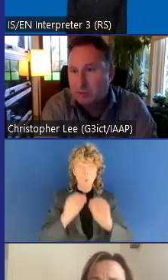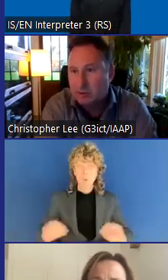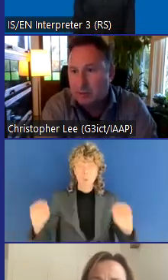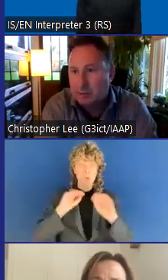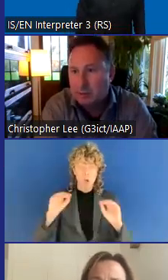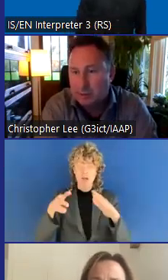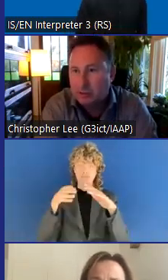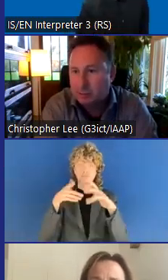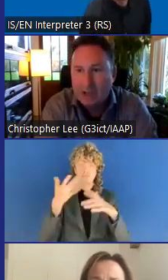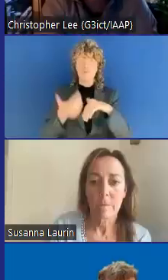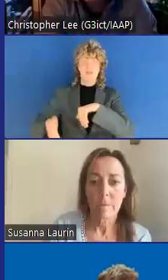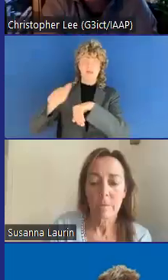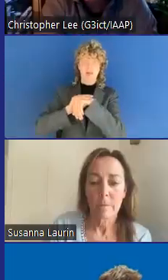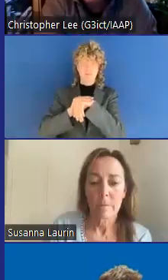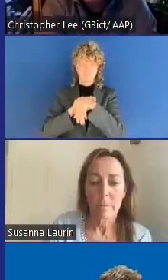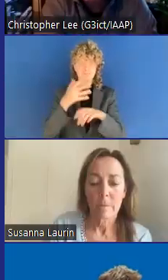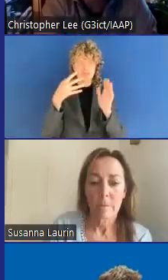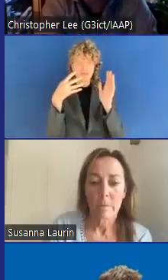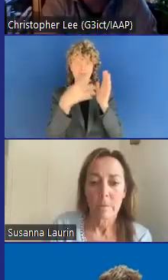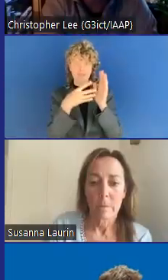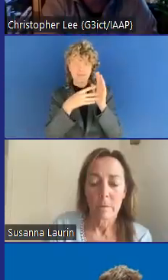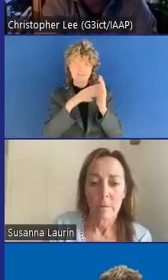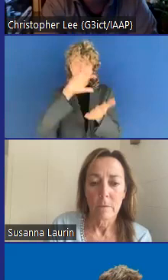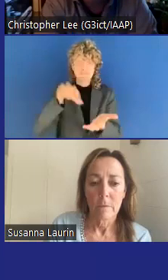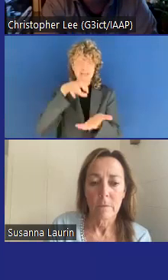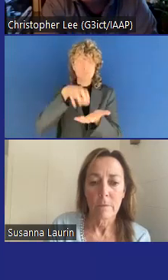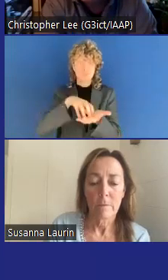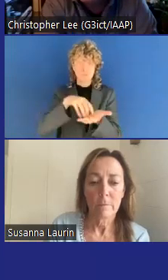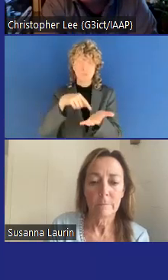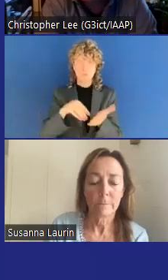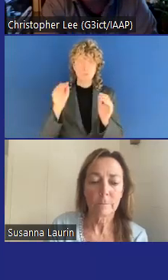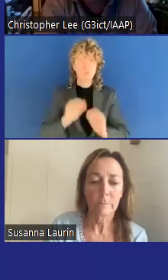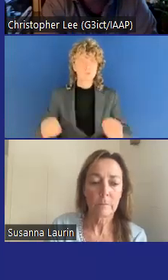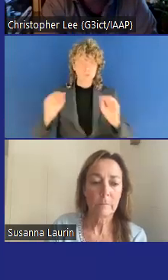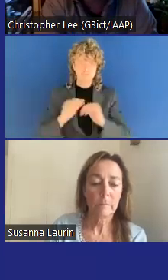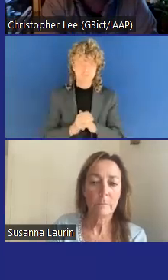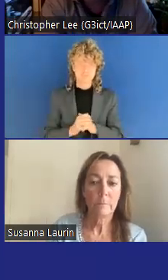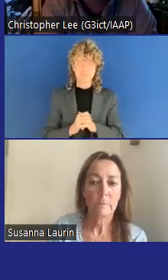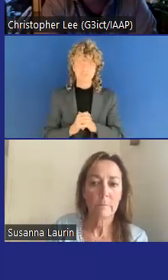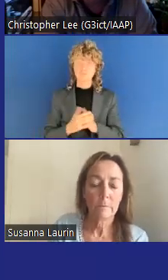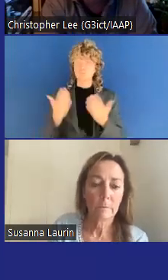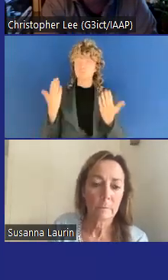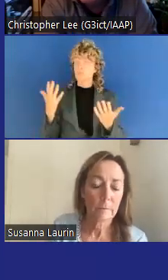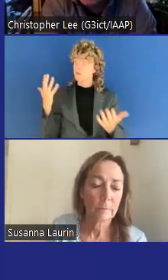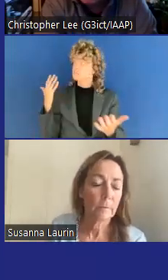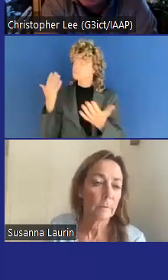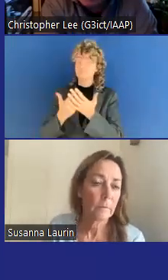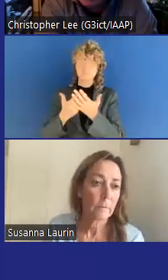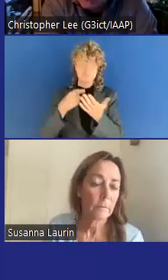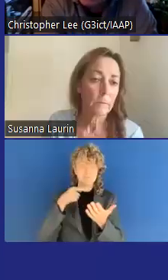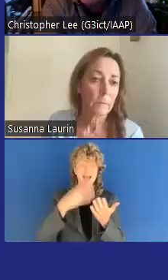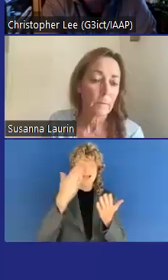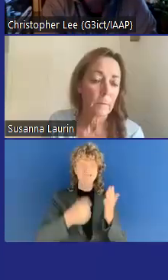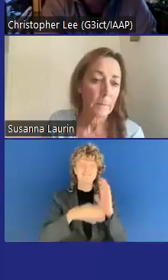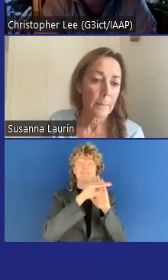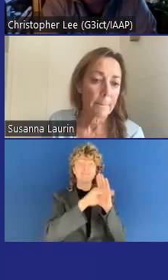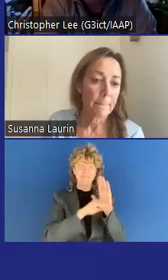The three primary ones, Kryterion would be one, are not fully accessible. They have a roadmap towards accessibility which